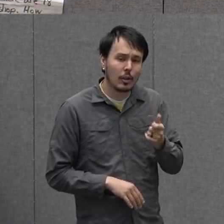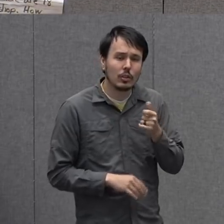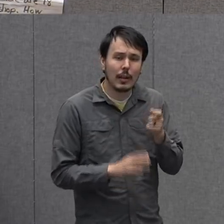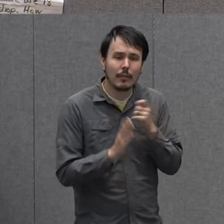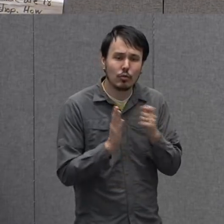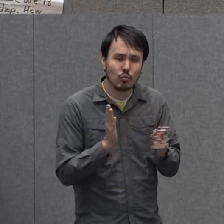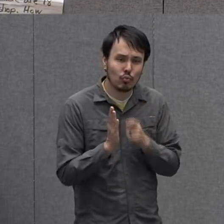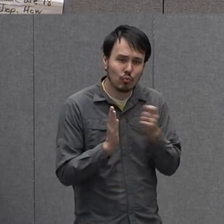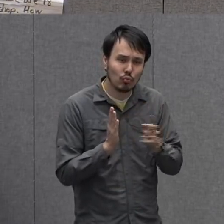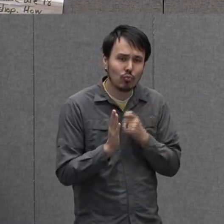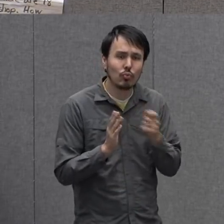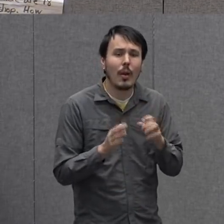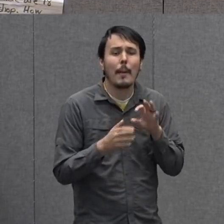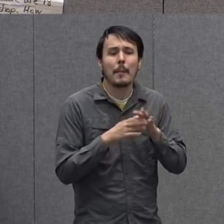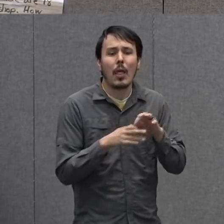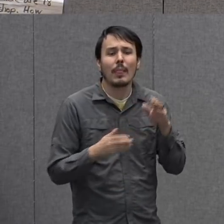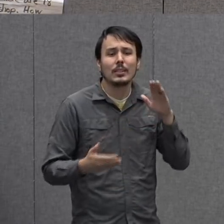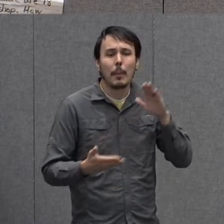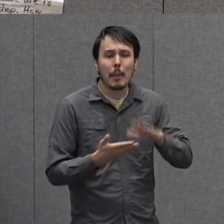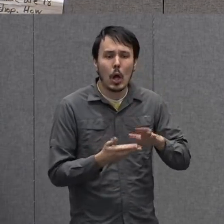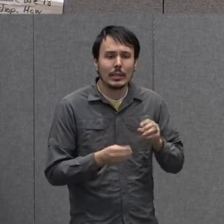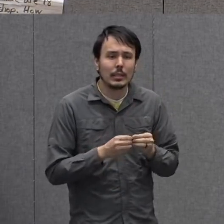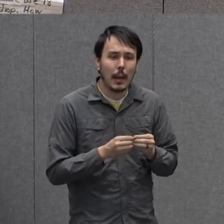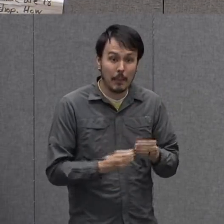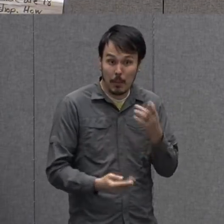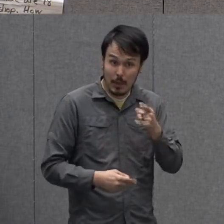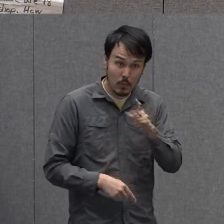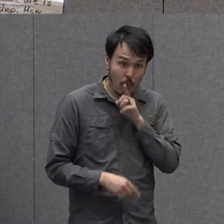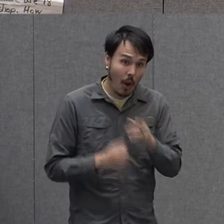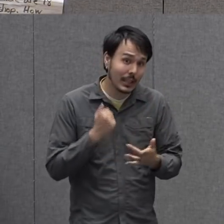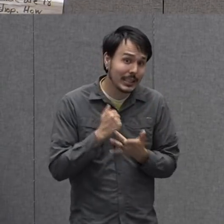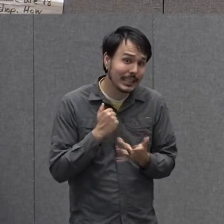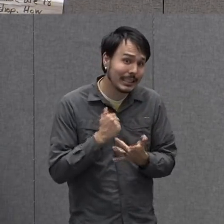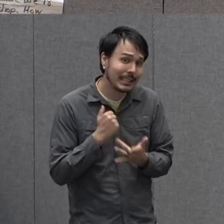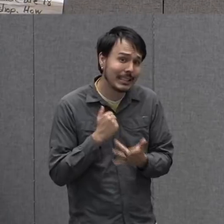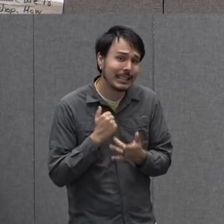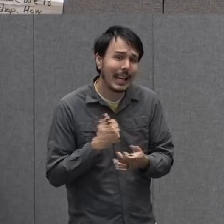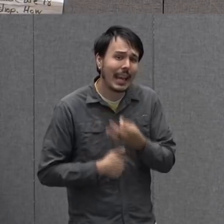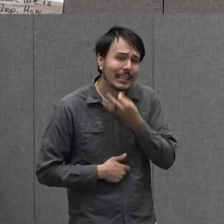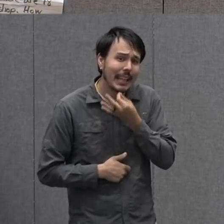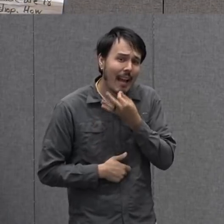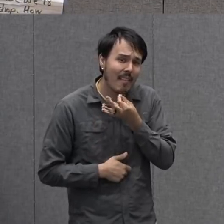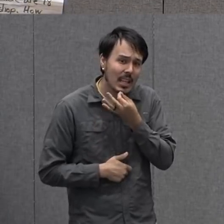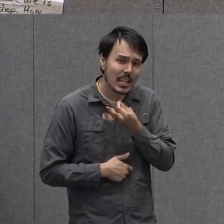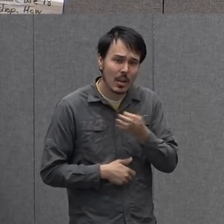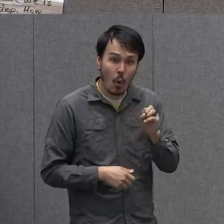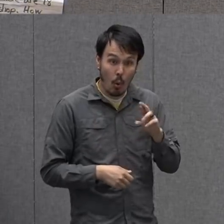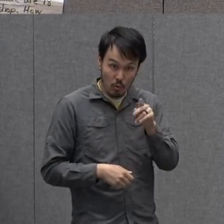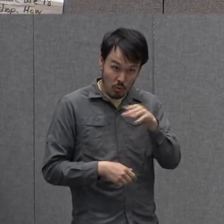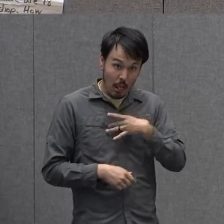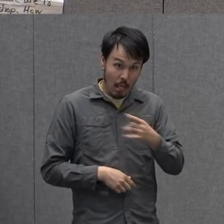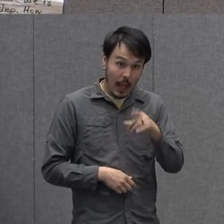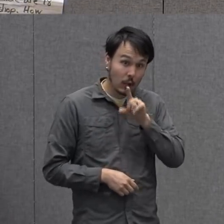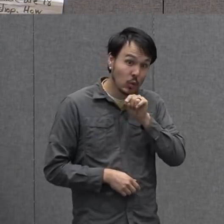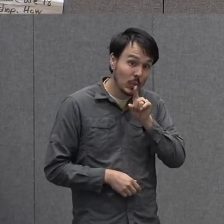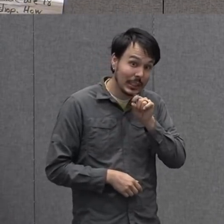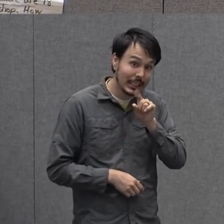and some of you who are, maybe tech savvy, or like to Tweet a little bit, might recognize this as a hashtag.